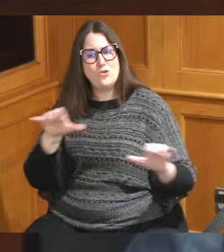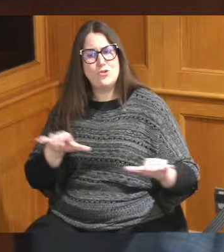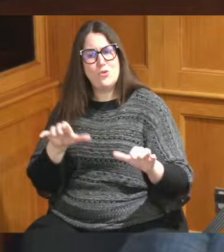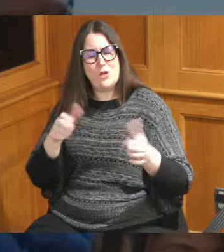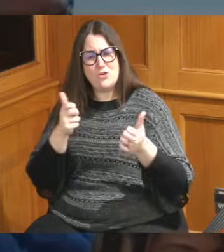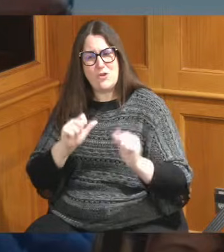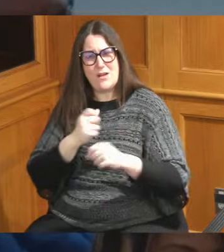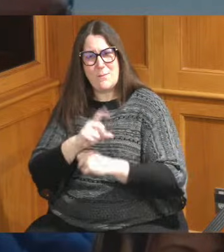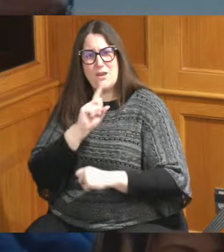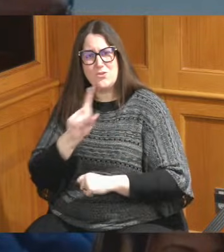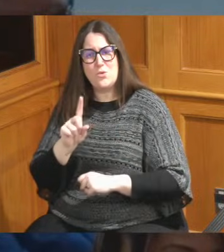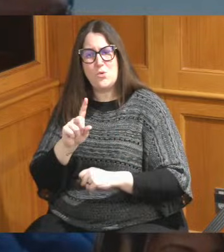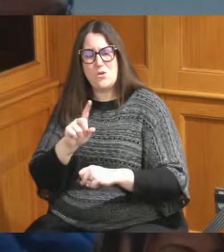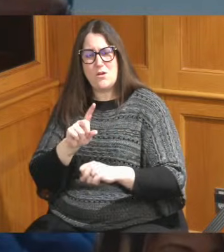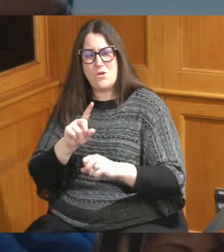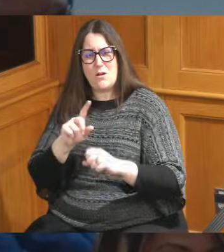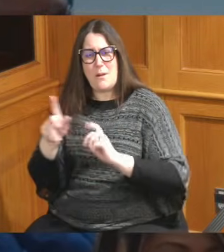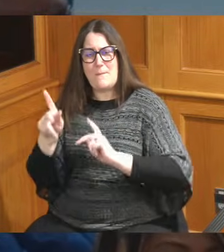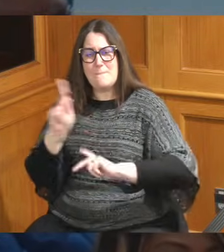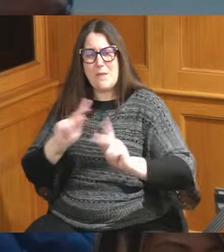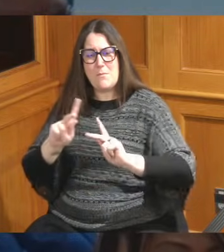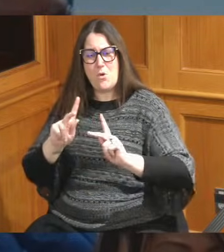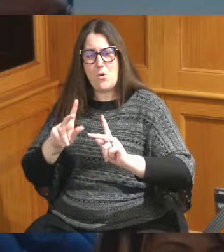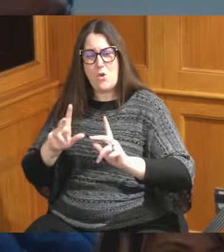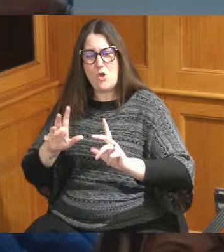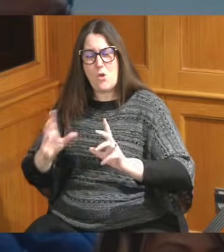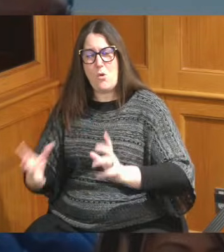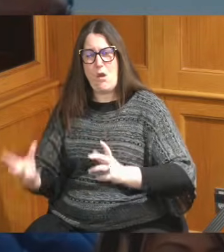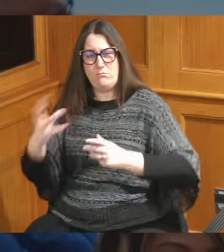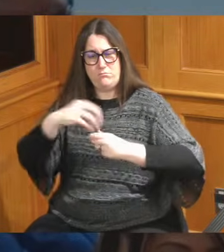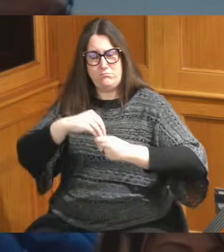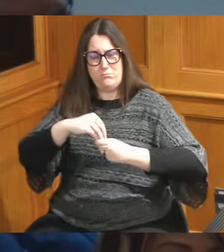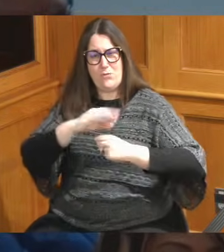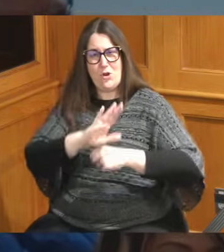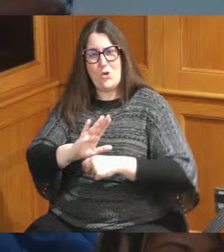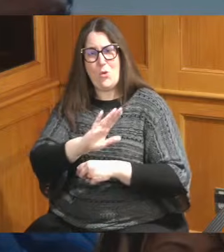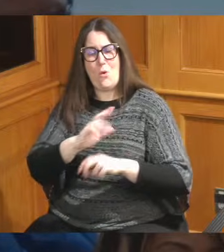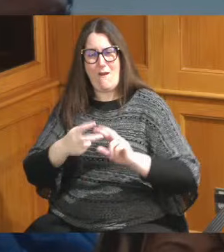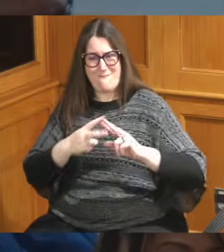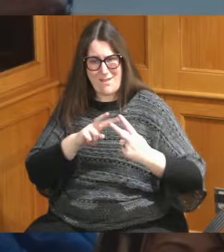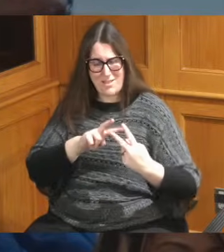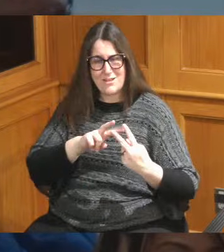to make sure that you folks that belong to your congregations are as healthy as they can be and